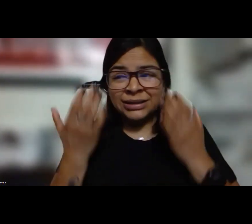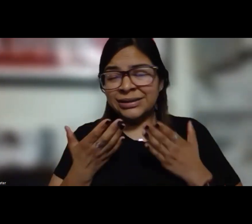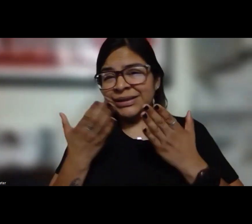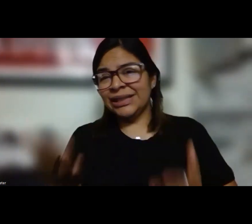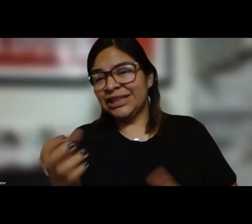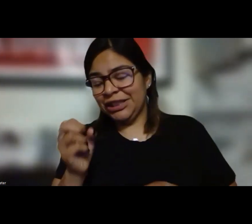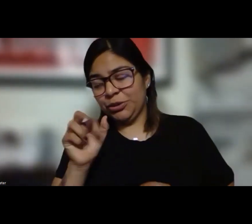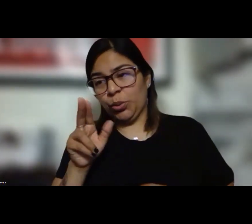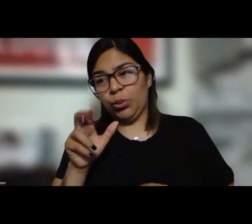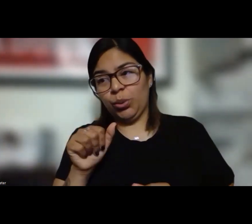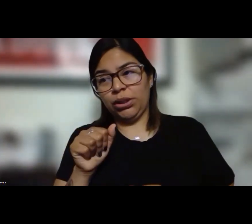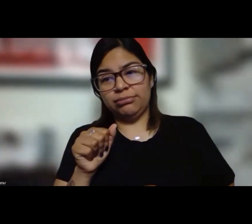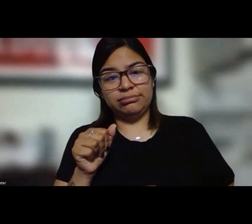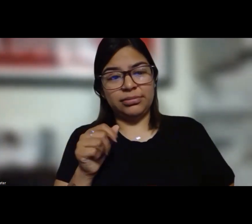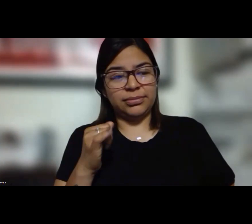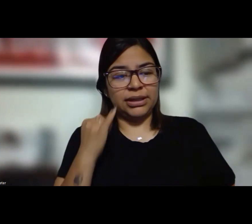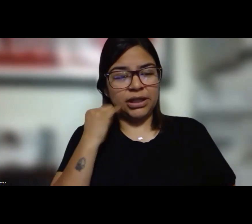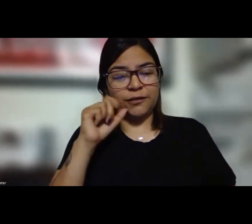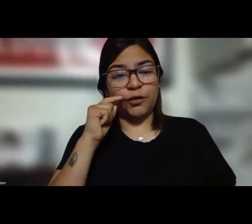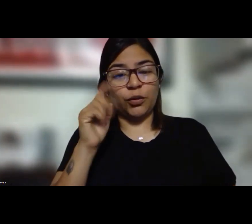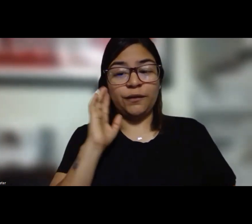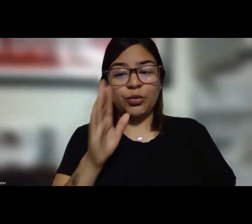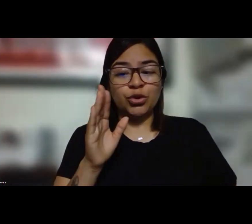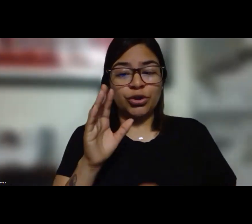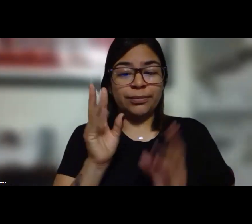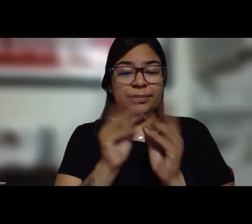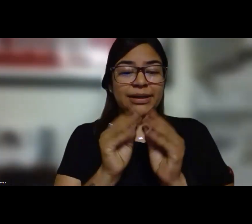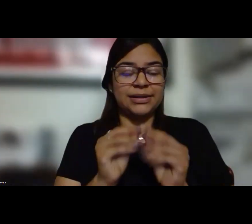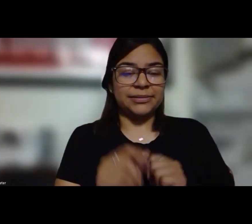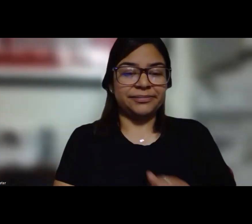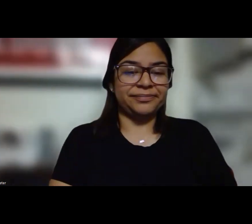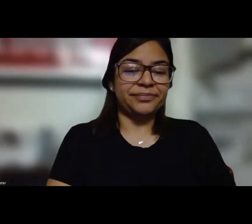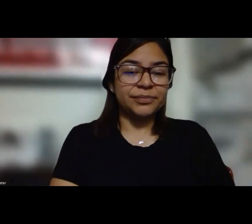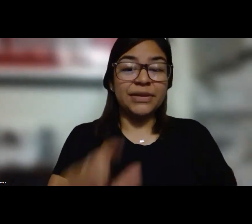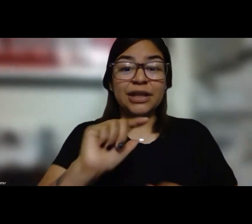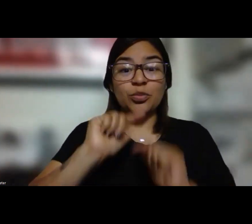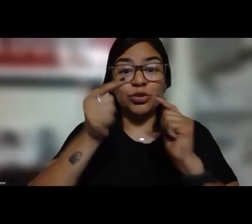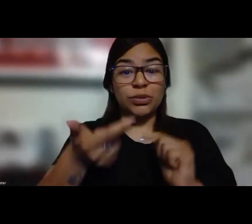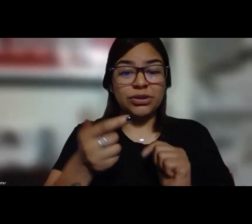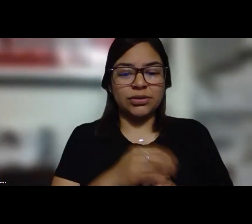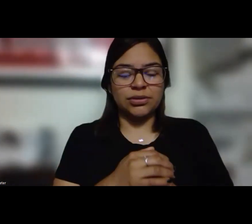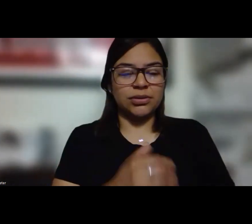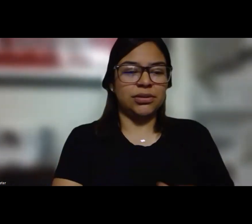for future meetings Eli I wondered about what you brought up with calette and maybe a brief